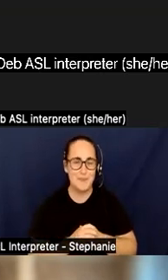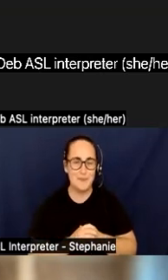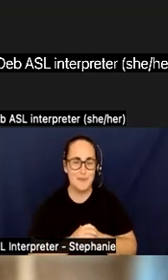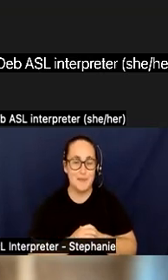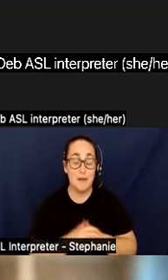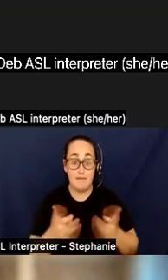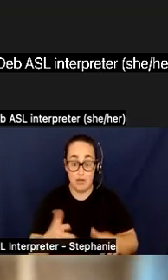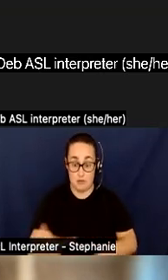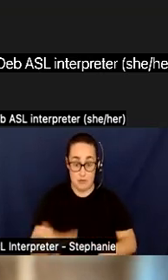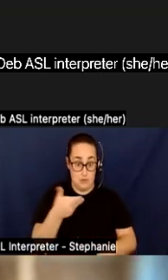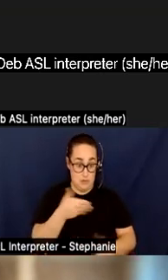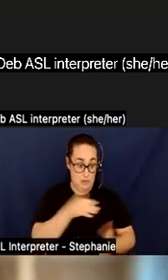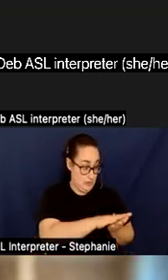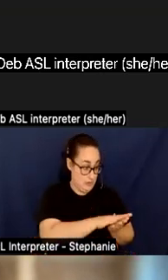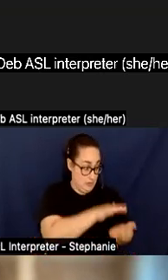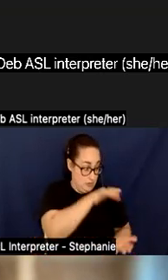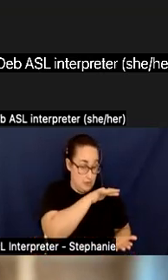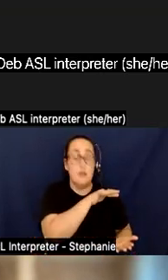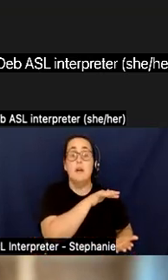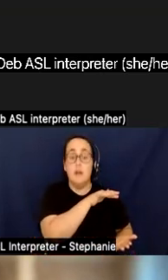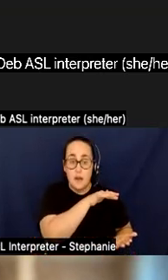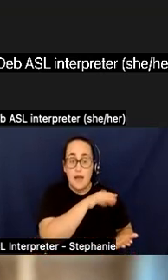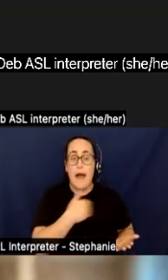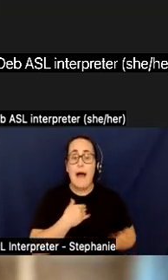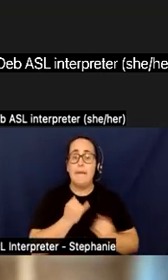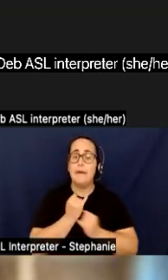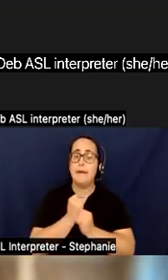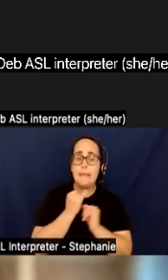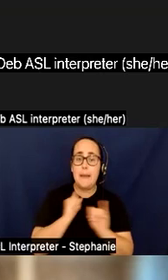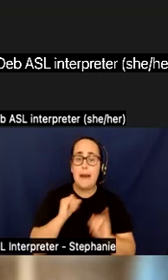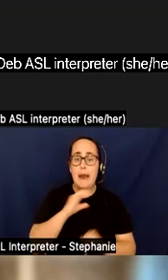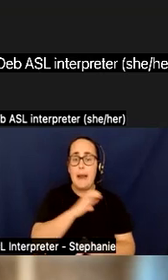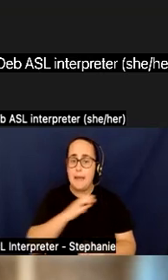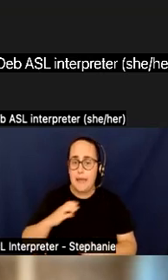an independent assessment committee made up of artist peers and community members. The